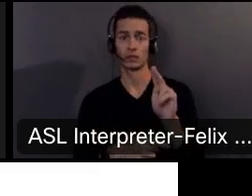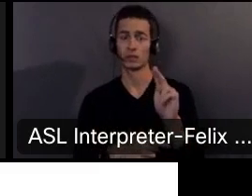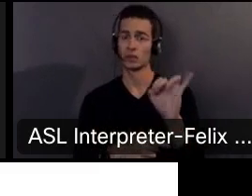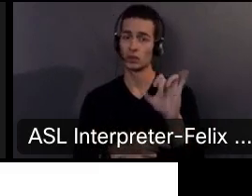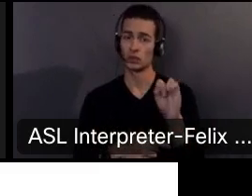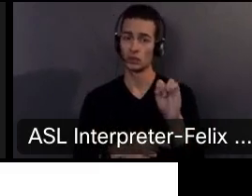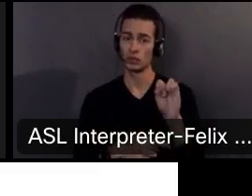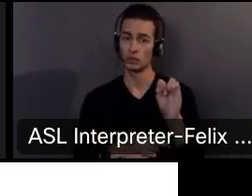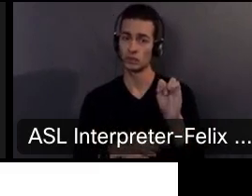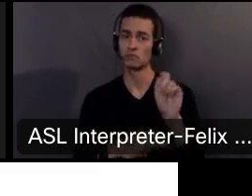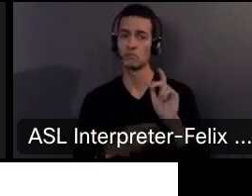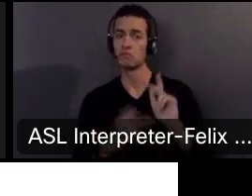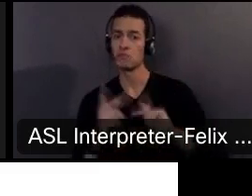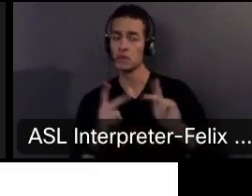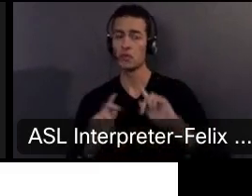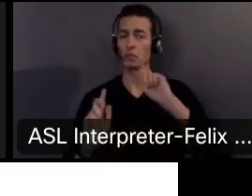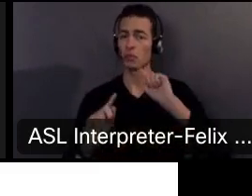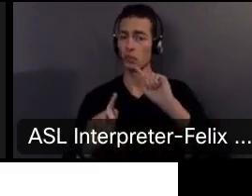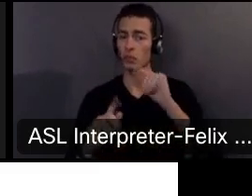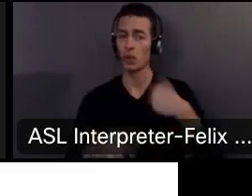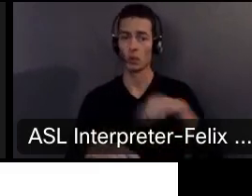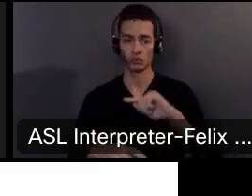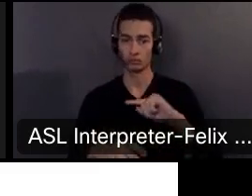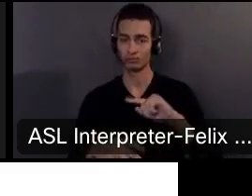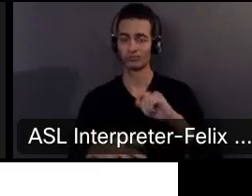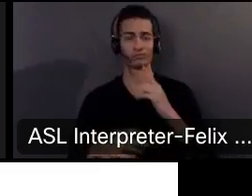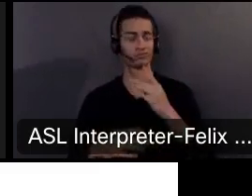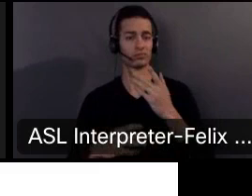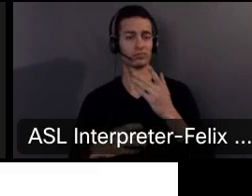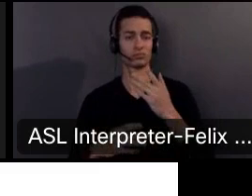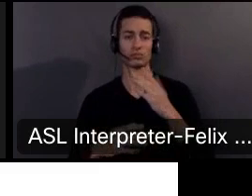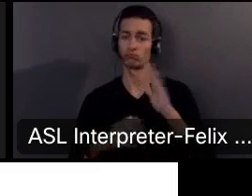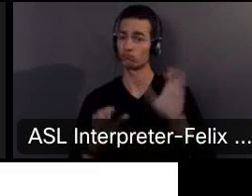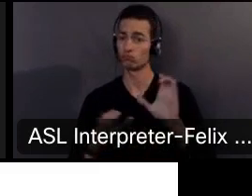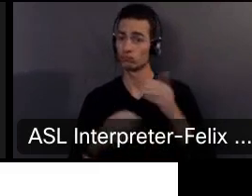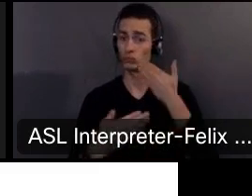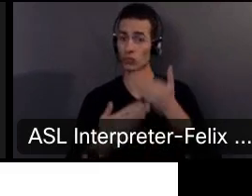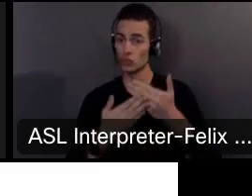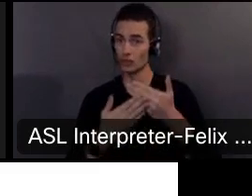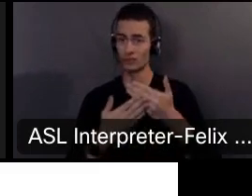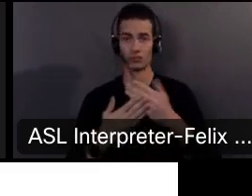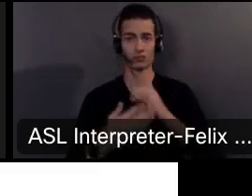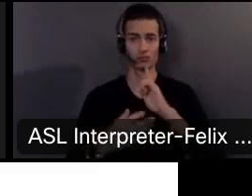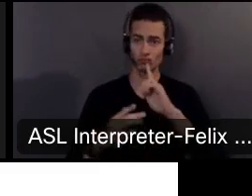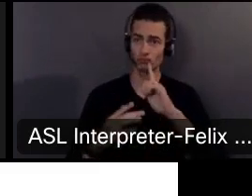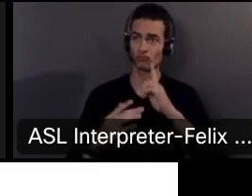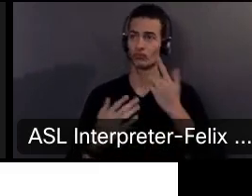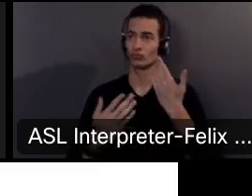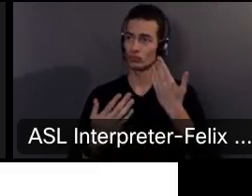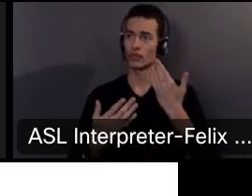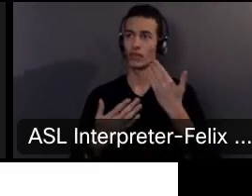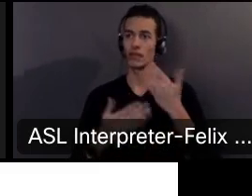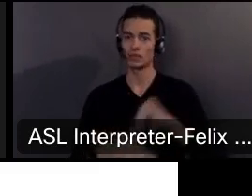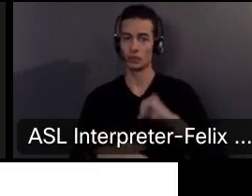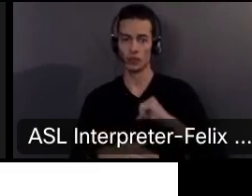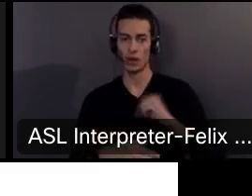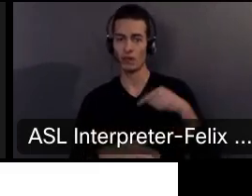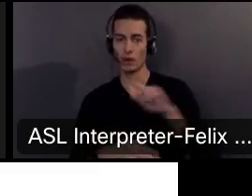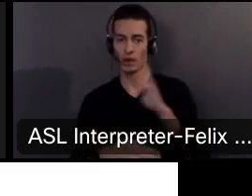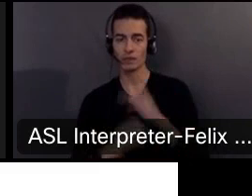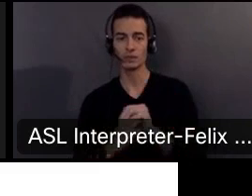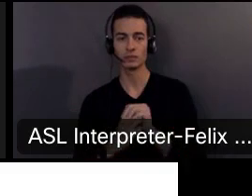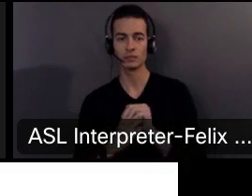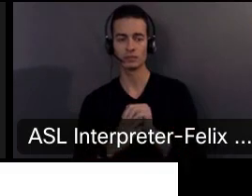Patients residents are results for the long term acute and care facility rated overall and a 92 percentile in the nursing facility.